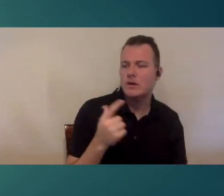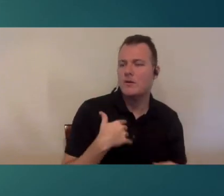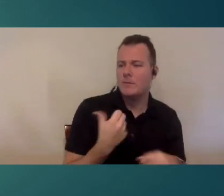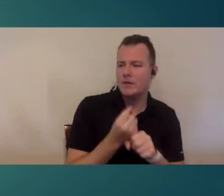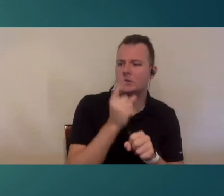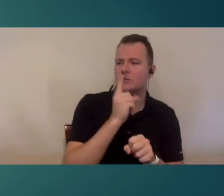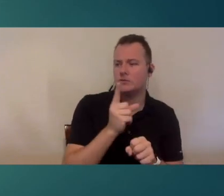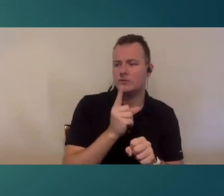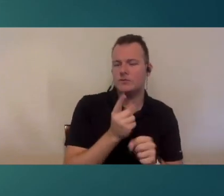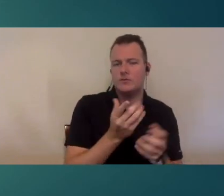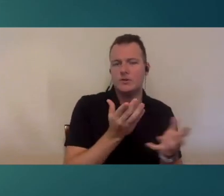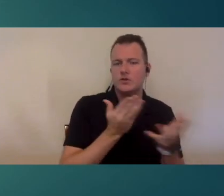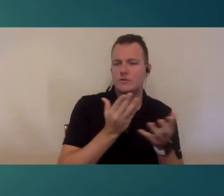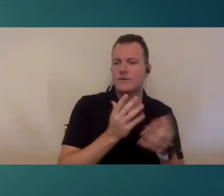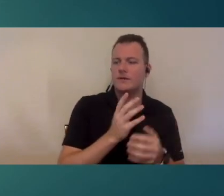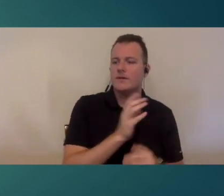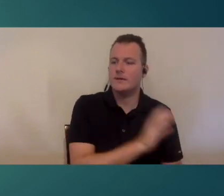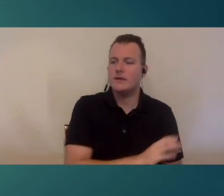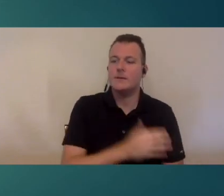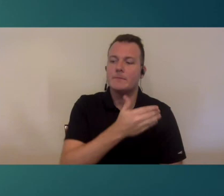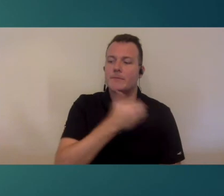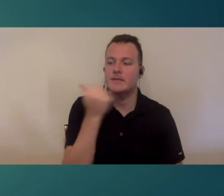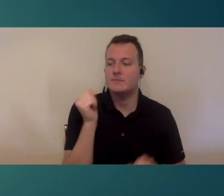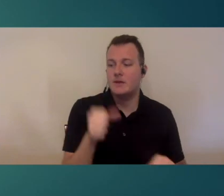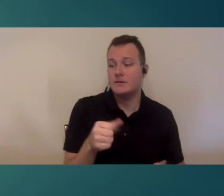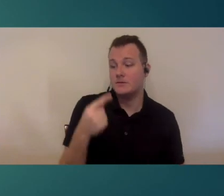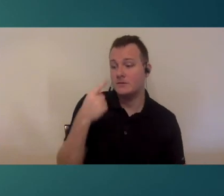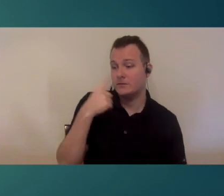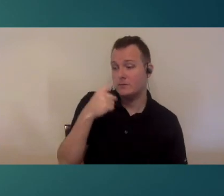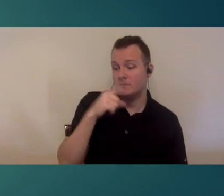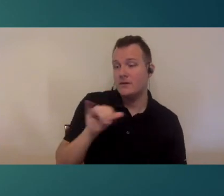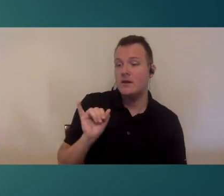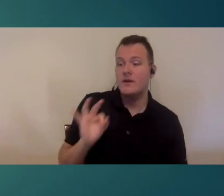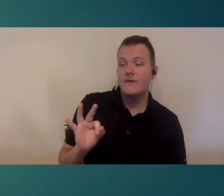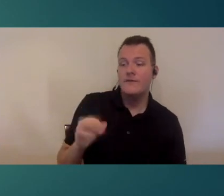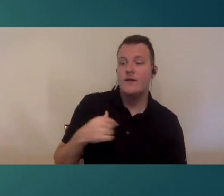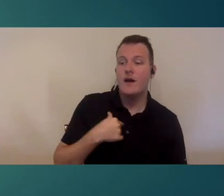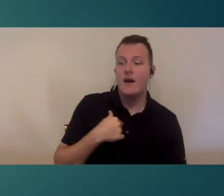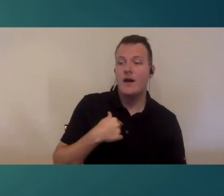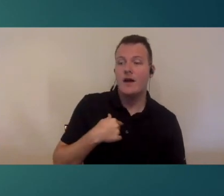serving a clinic in the best way I can. Would it be okay with you if I got back